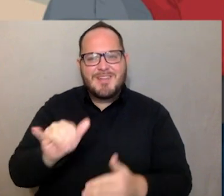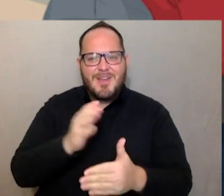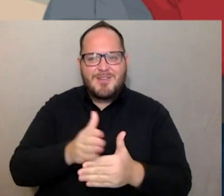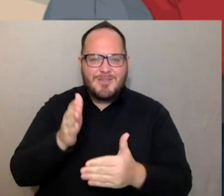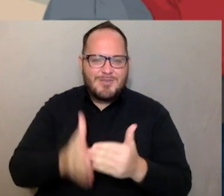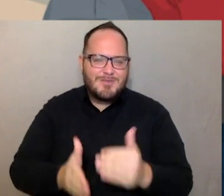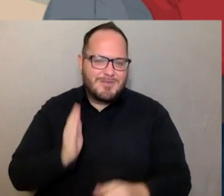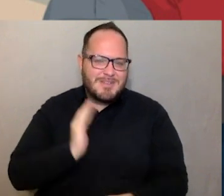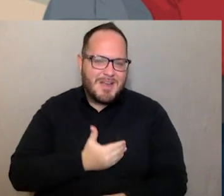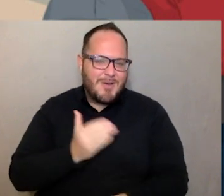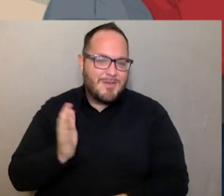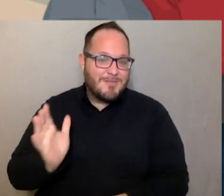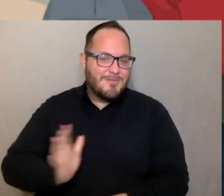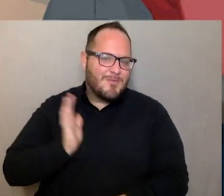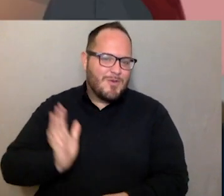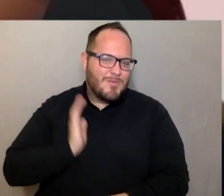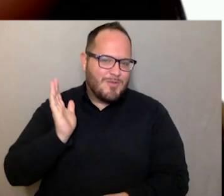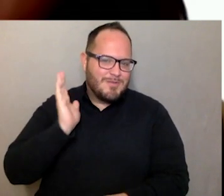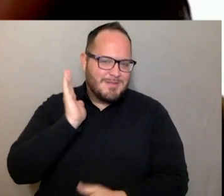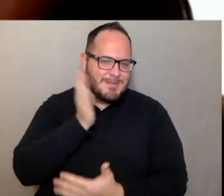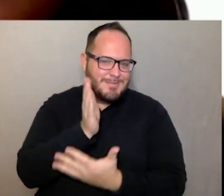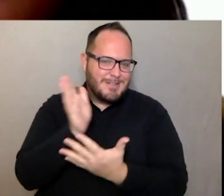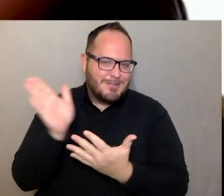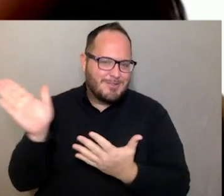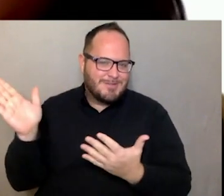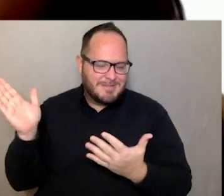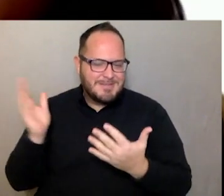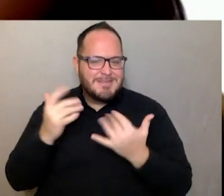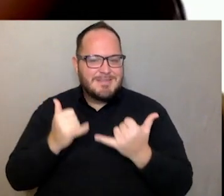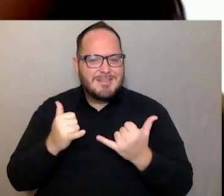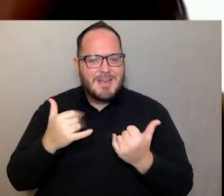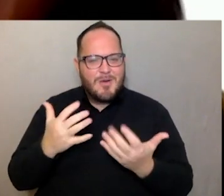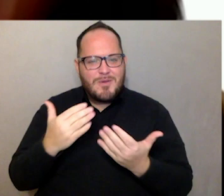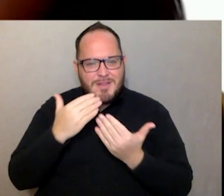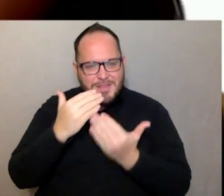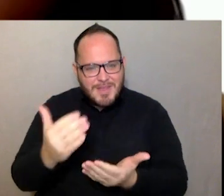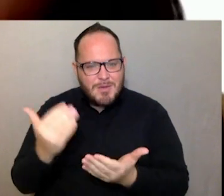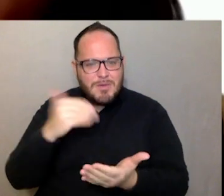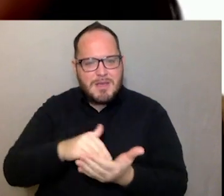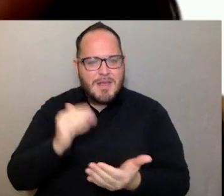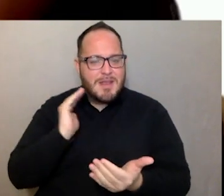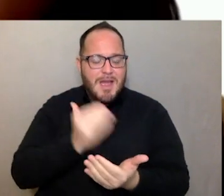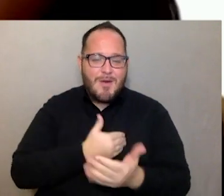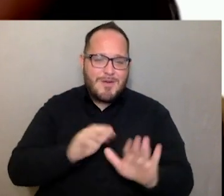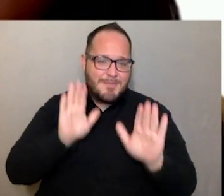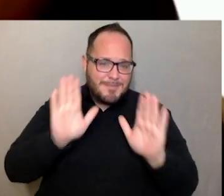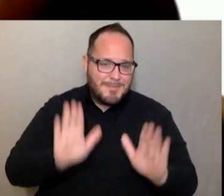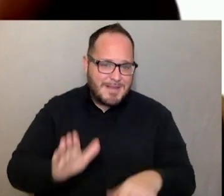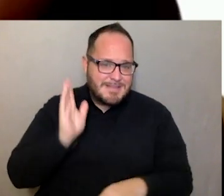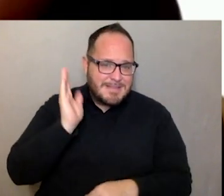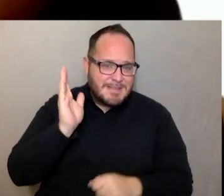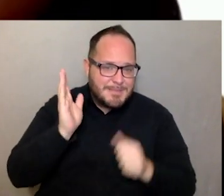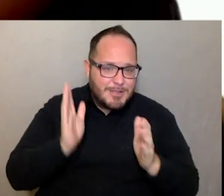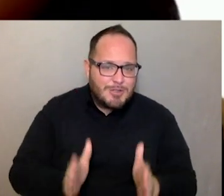THIS CONCLUDES OUR FORMAL PROGRAM TODAY. I WANT TO THANK AGAIN ALL OF OUR AMAZING SPEAKERS. OUR INTERPRETERS, AND OF COURSE OUR TECHNICAL SUPPORTERS AT OPEN